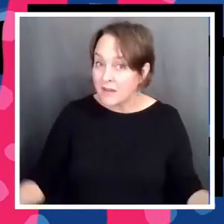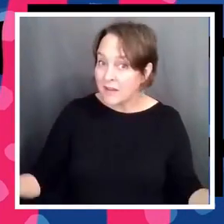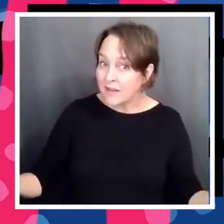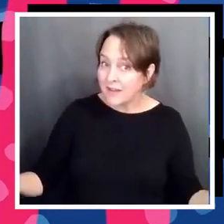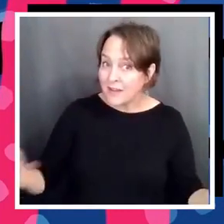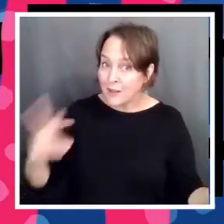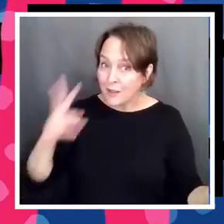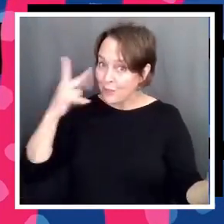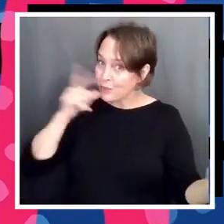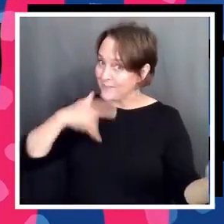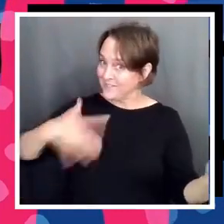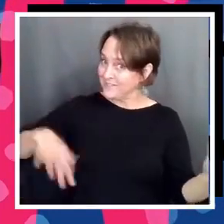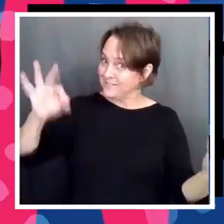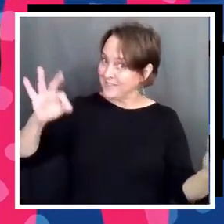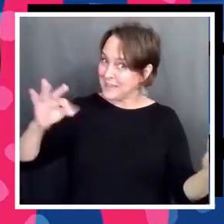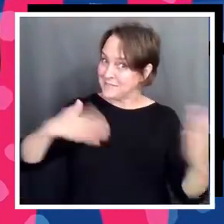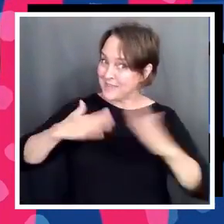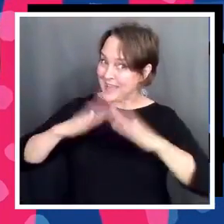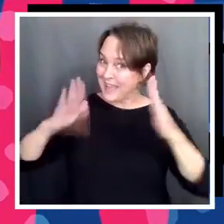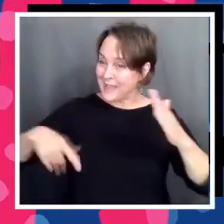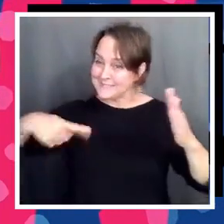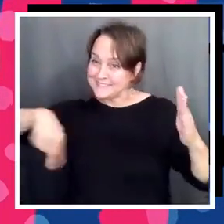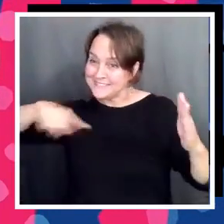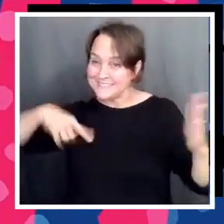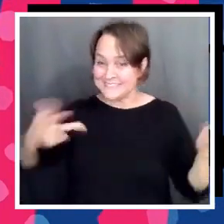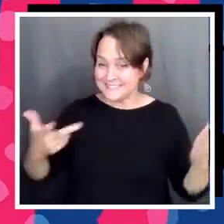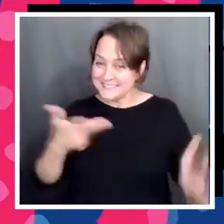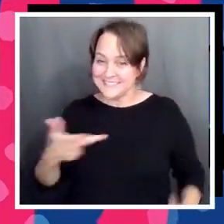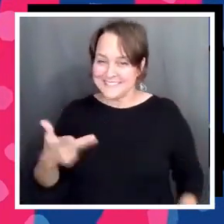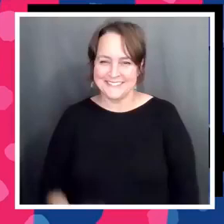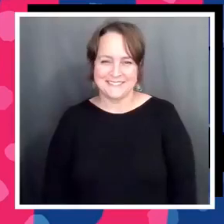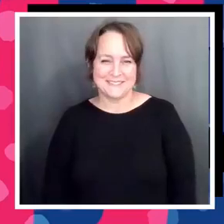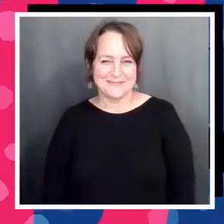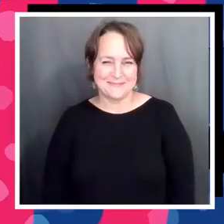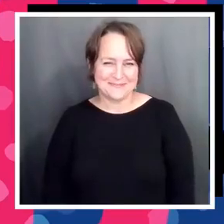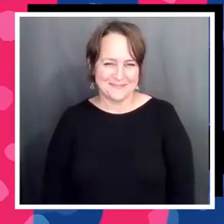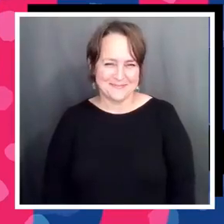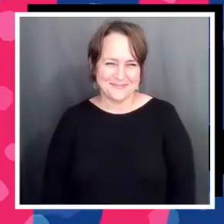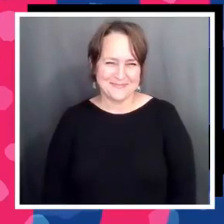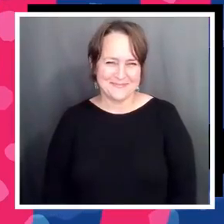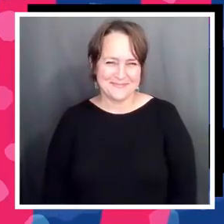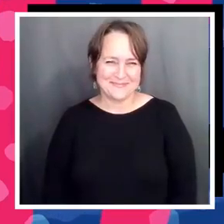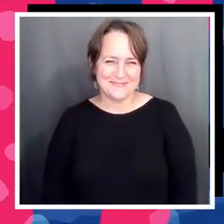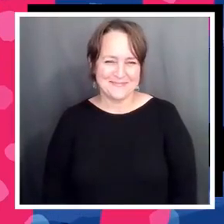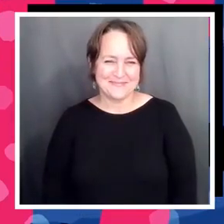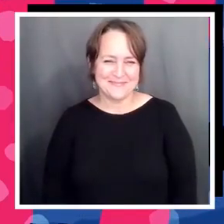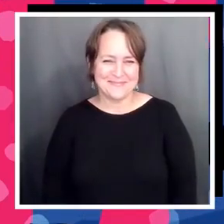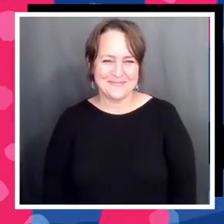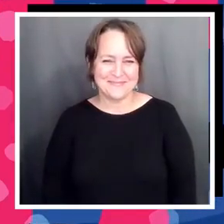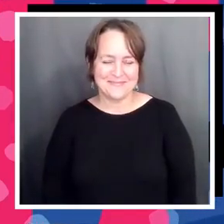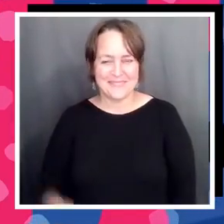WILL MAKE THE CHILD TAX CREDIT